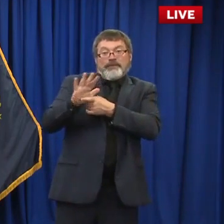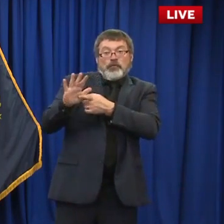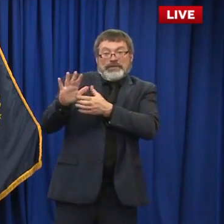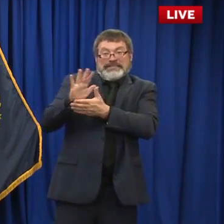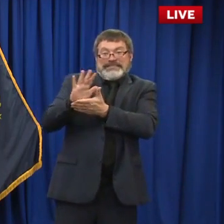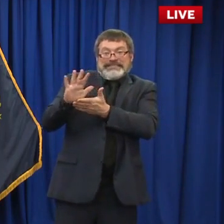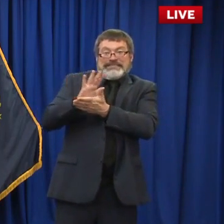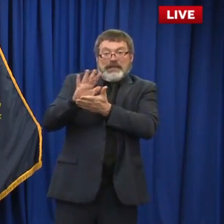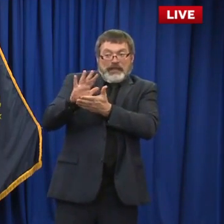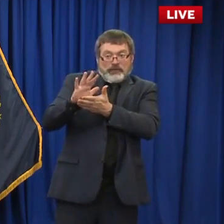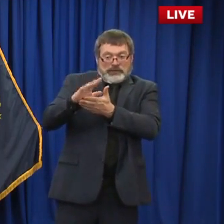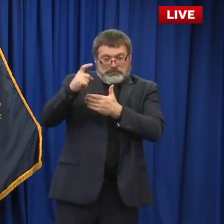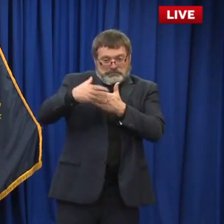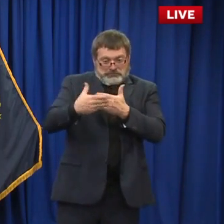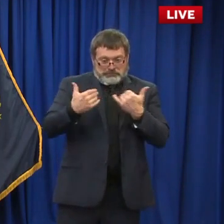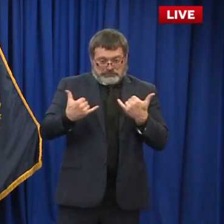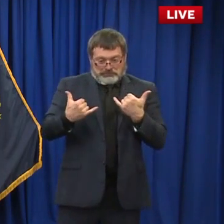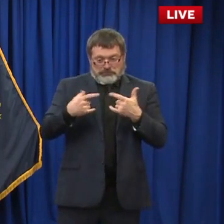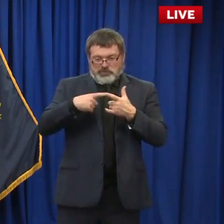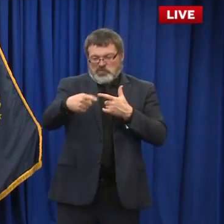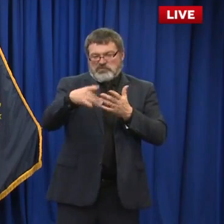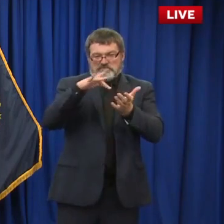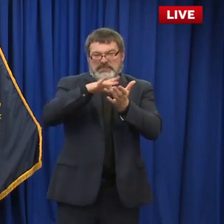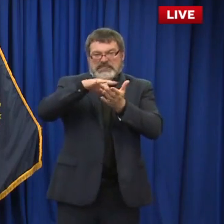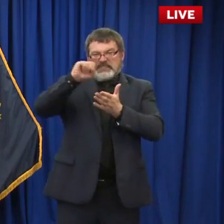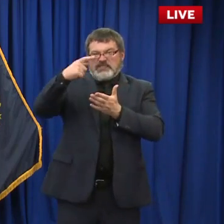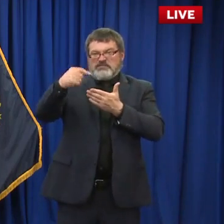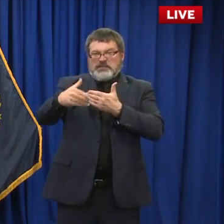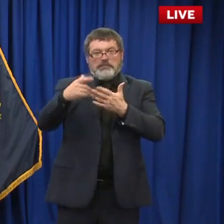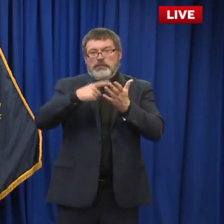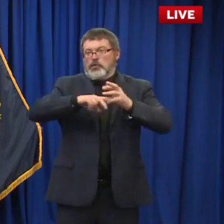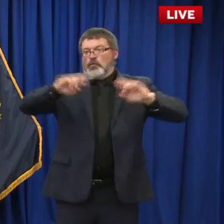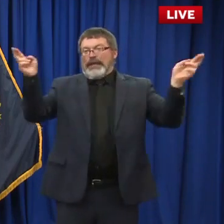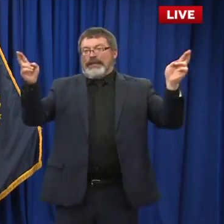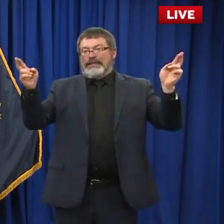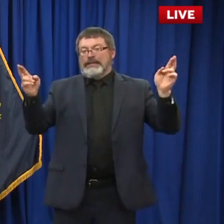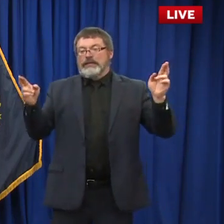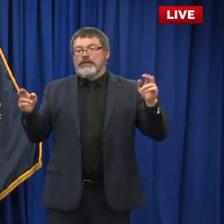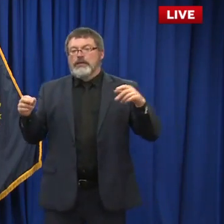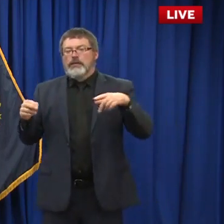THEY WERE CONFIDENT OVER THE NEXT FIVE WEEKS, ALL THE FACILITIES ACROSS AMERICA WILL GET THESE DEVICES, THAT'S A GOOD THING.